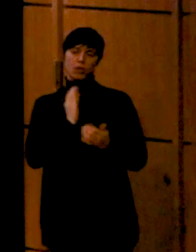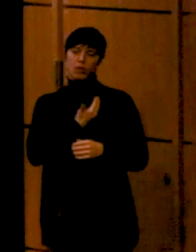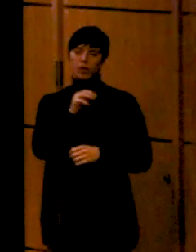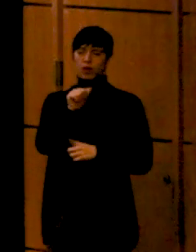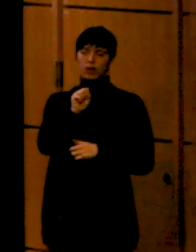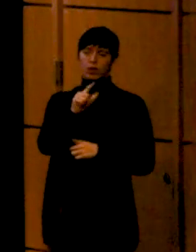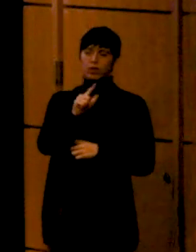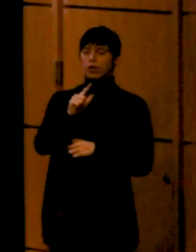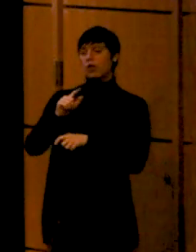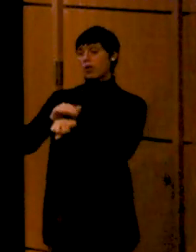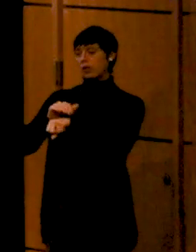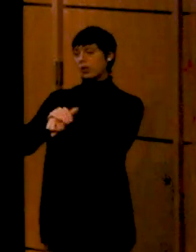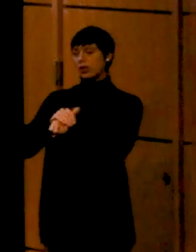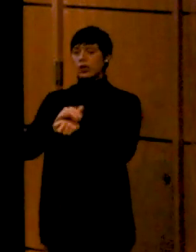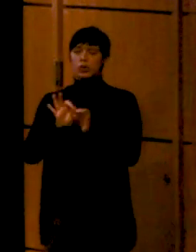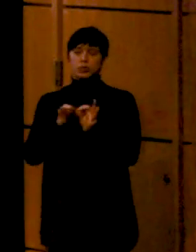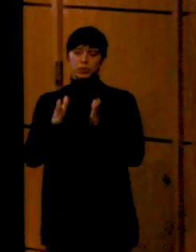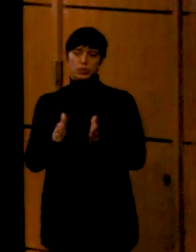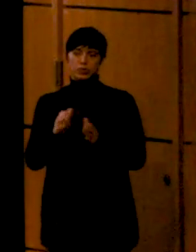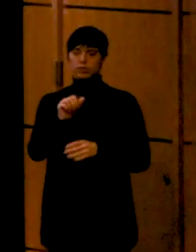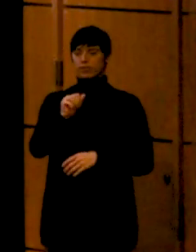Hayes and Ashley Paul, for communication.